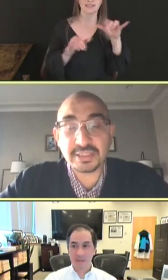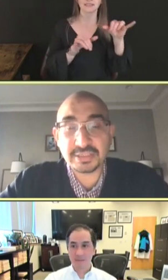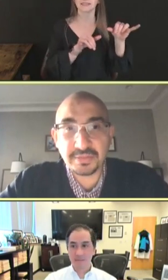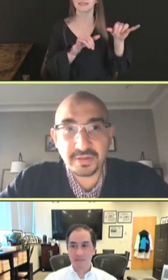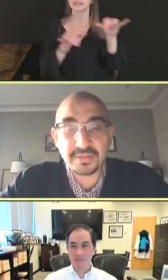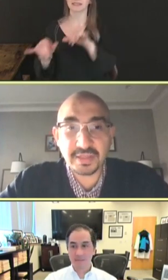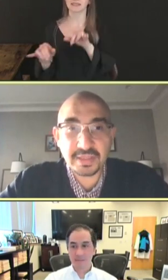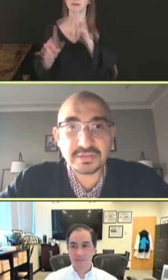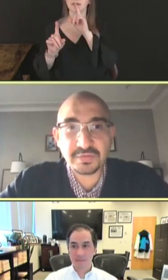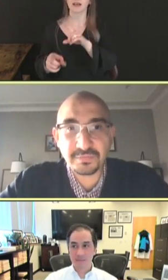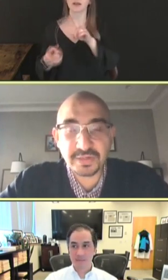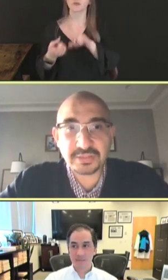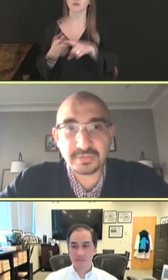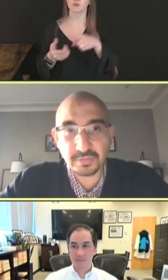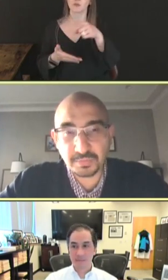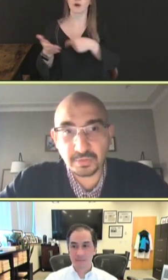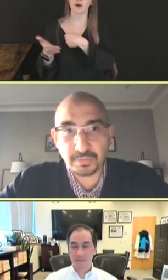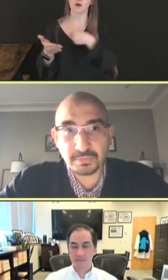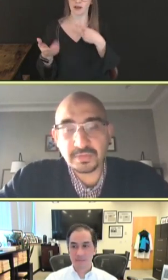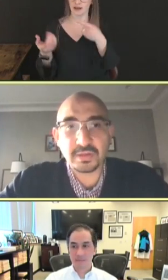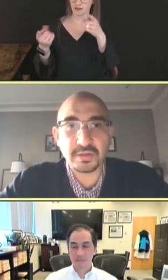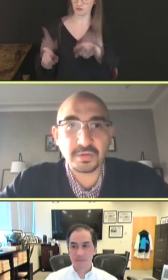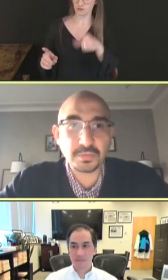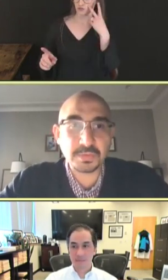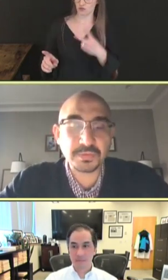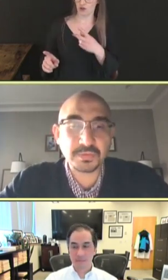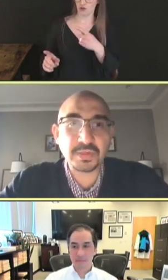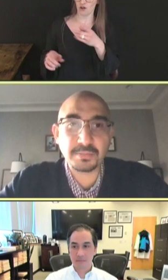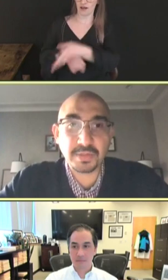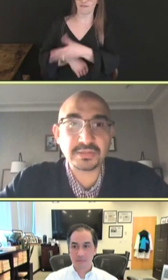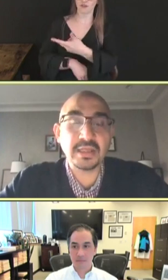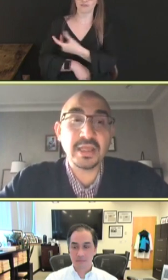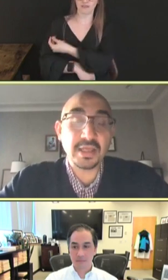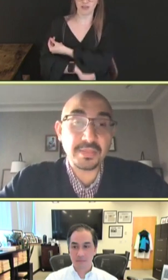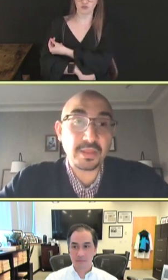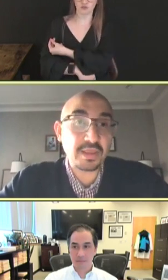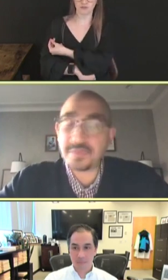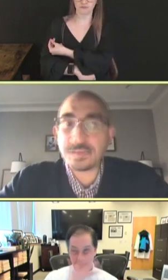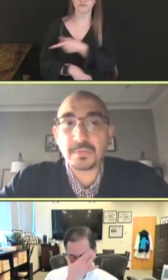actually, in the case of infection, there -- the groups, not only in blood, everything was